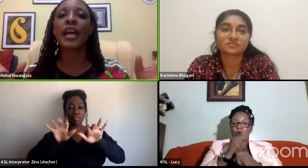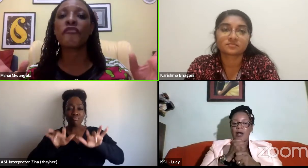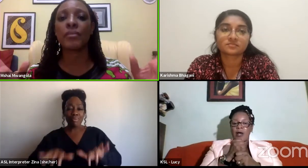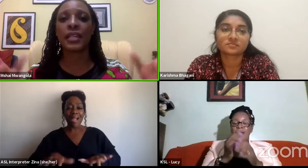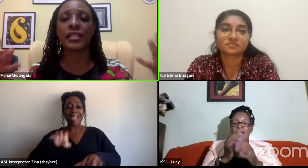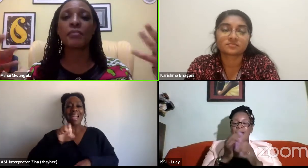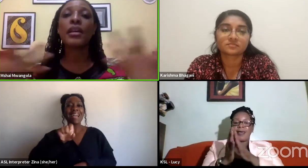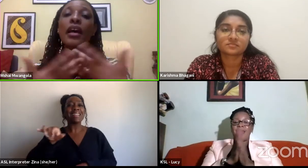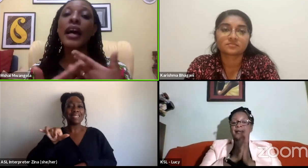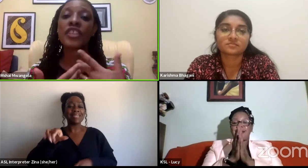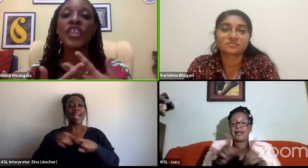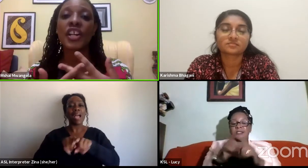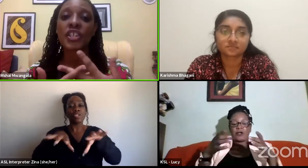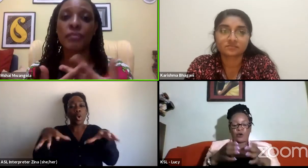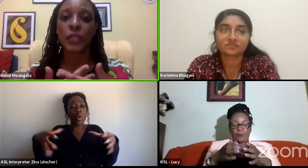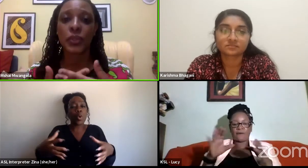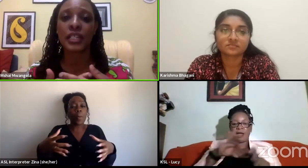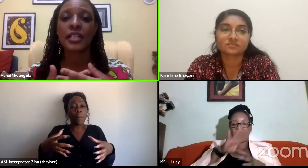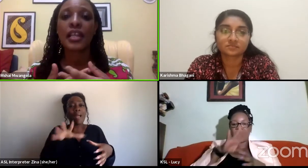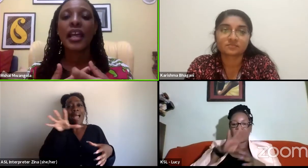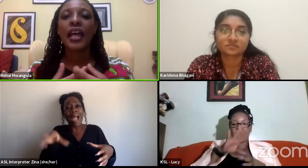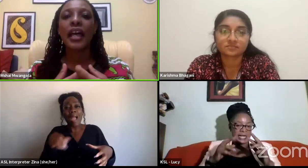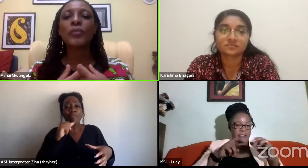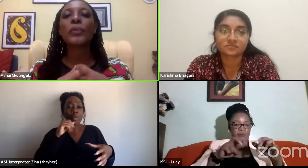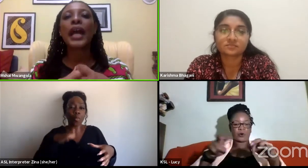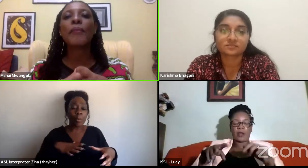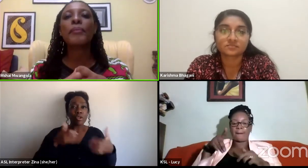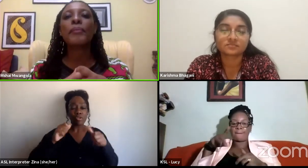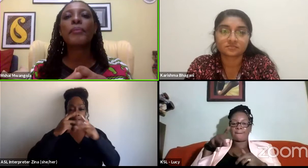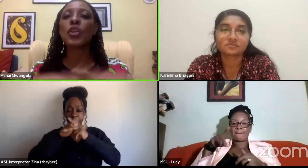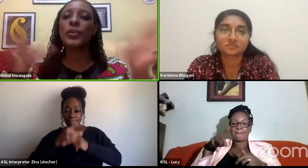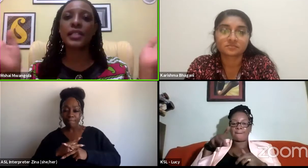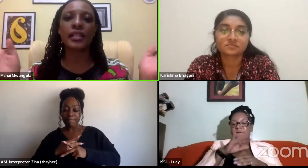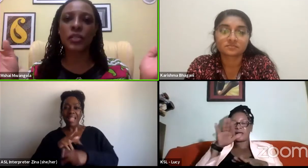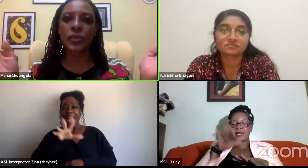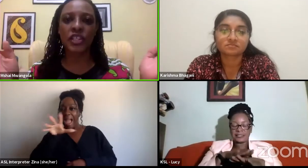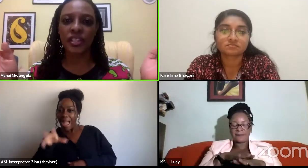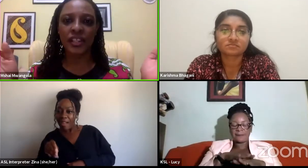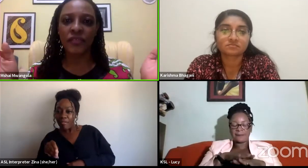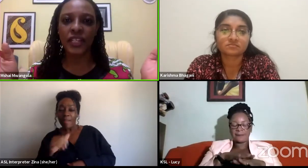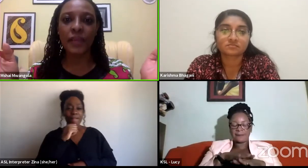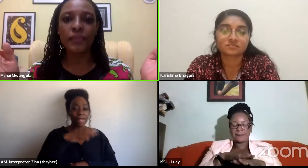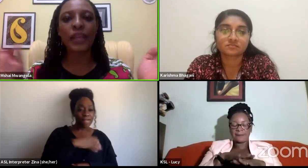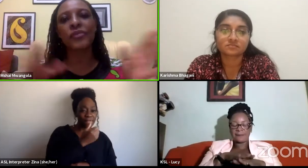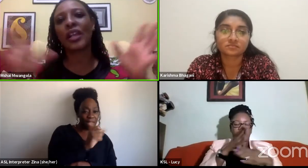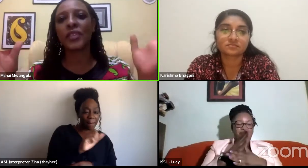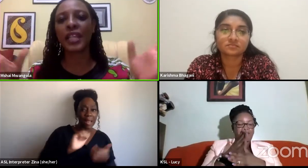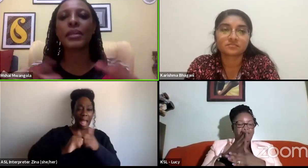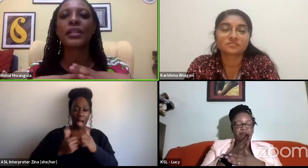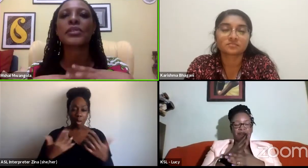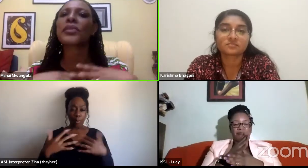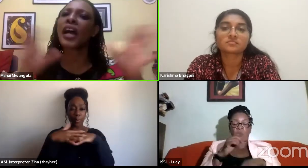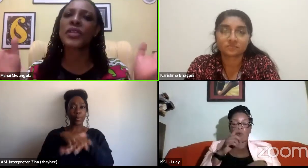and feminism and the juncture between it. And what would happen is she would send us questions everyday, not everyday but it was,